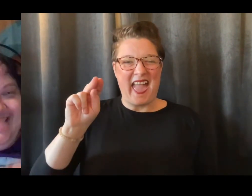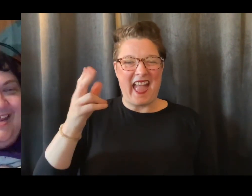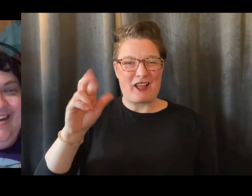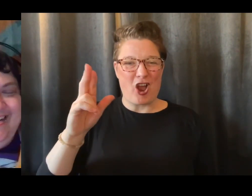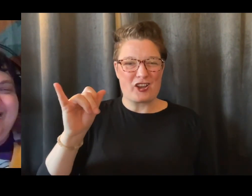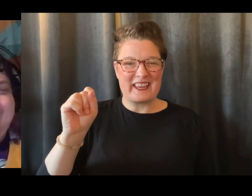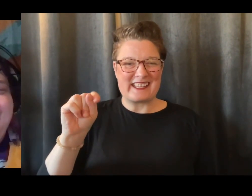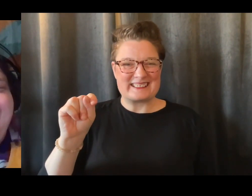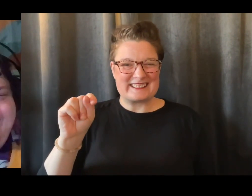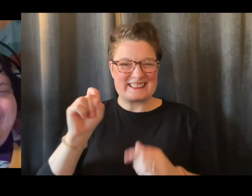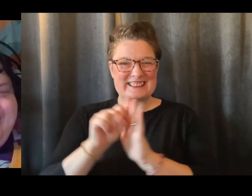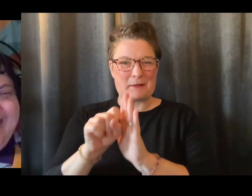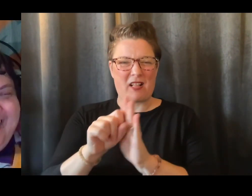Jna: Oh Nomy. That's so cool.